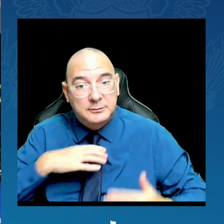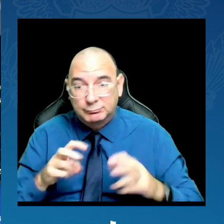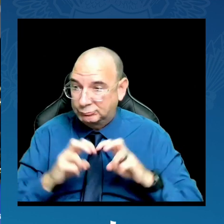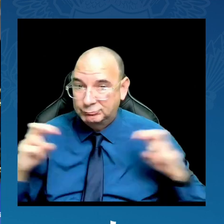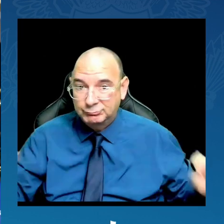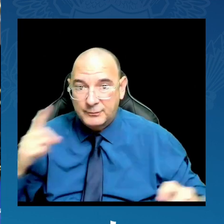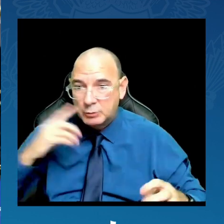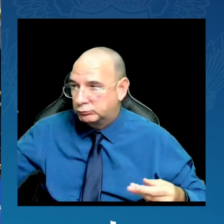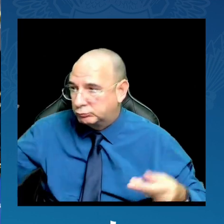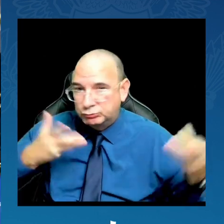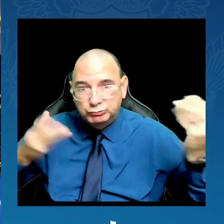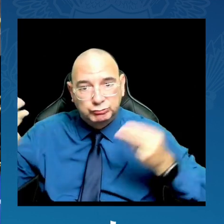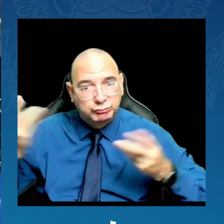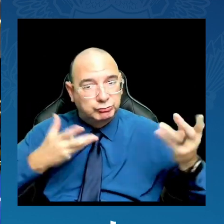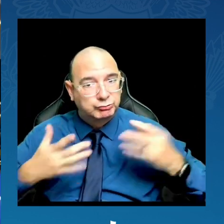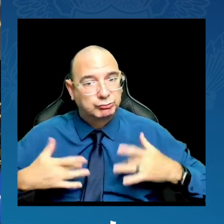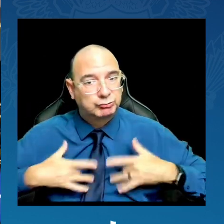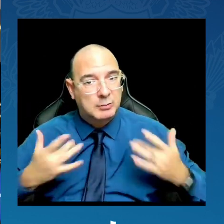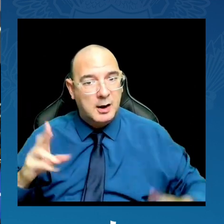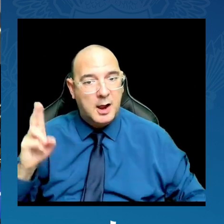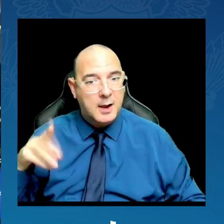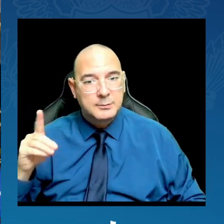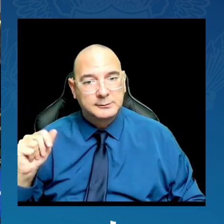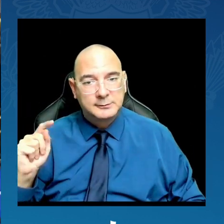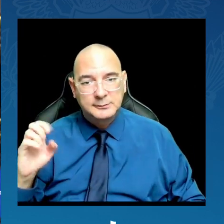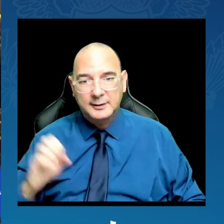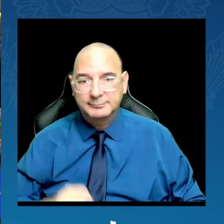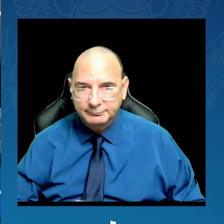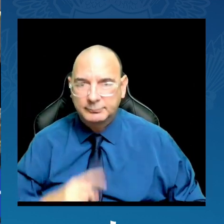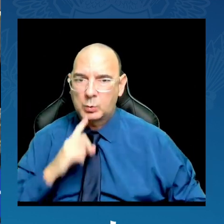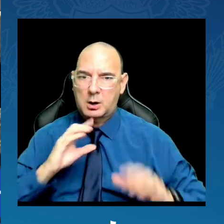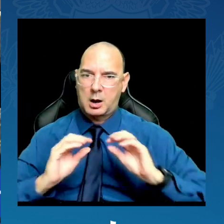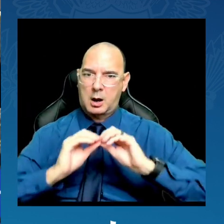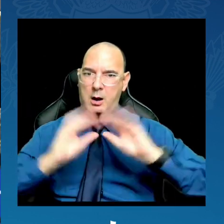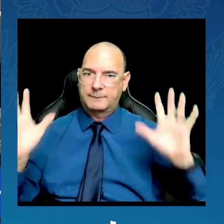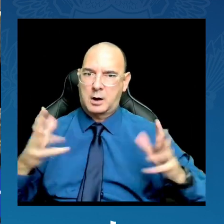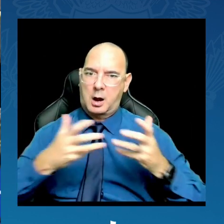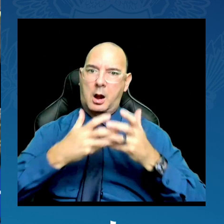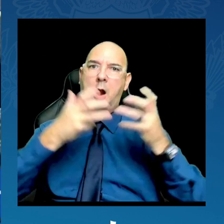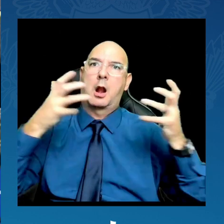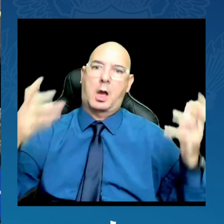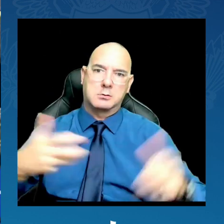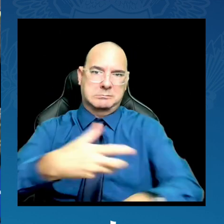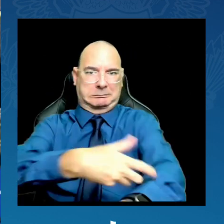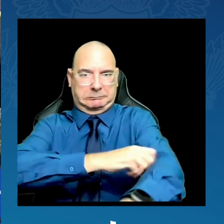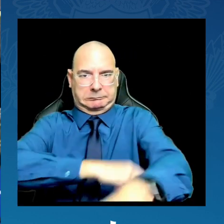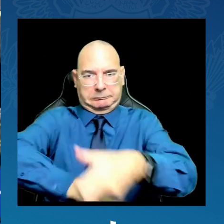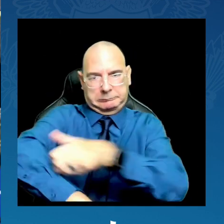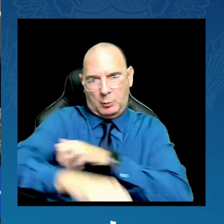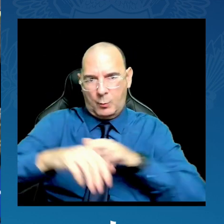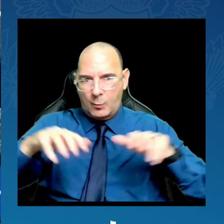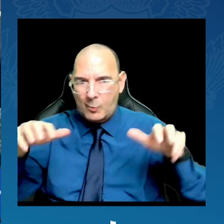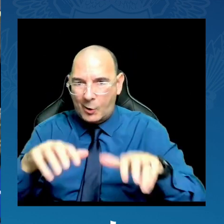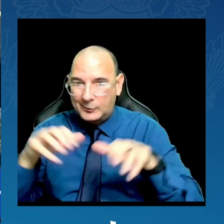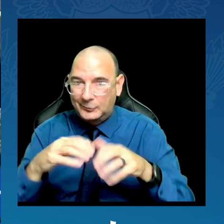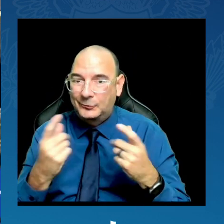and we obviously have a lot more to do. But there has been progress and I do appreciate the way